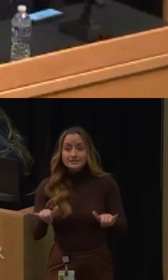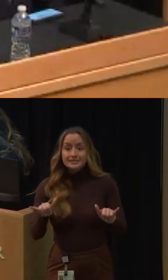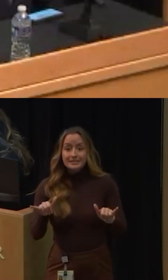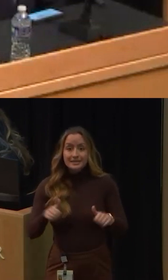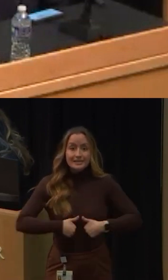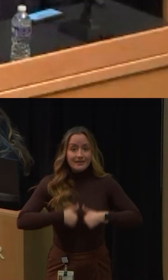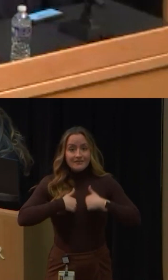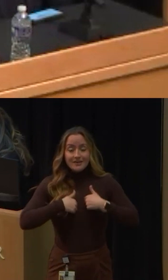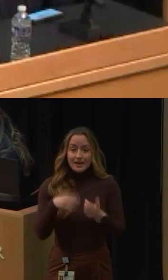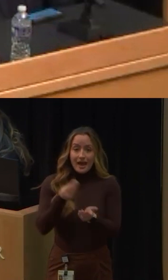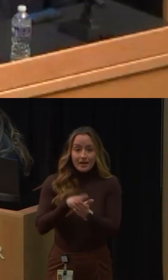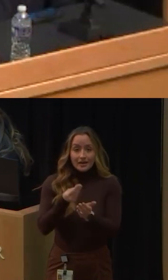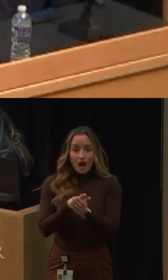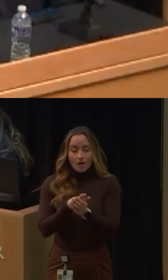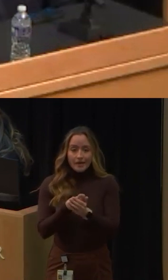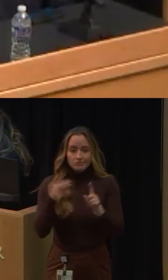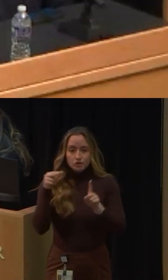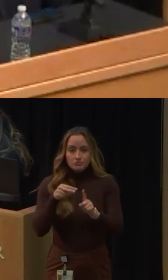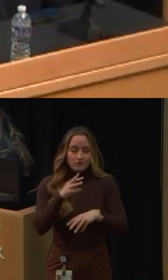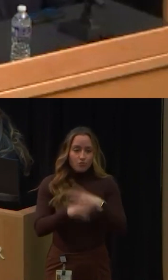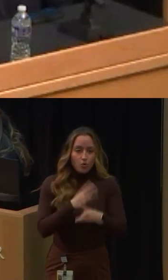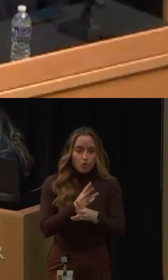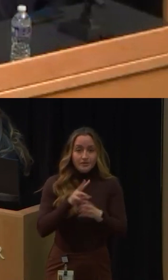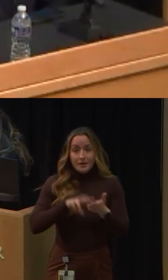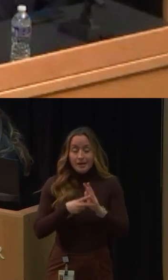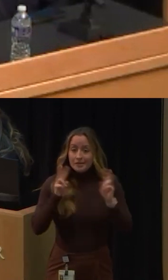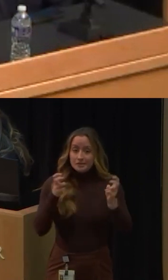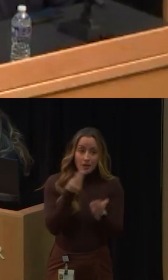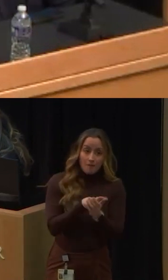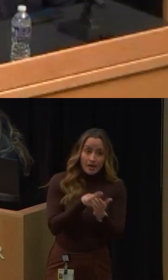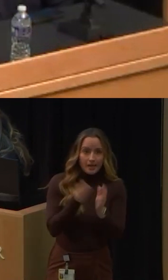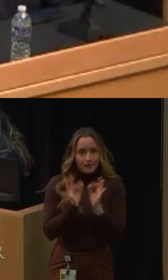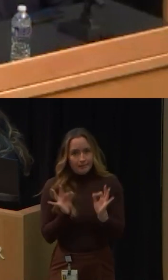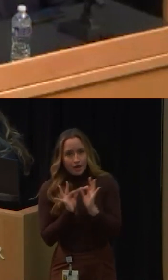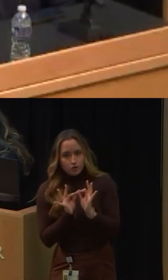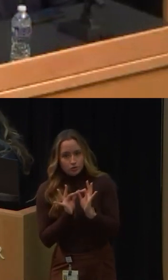where money matters, and because we live in an economic regime where money matters, many of the people that are in this room